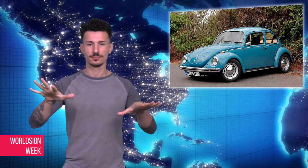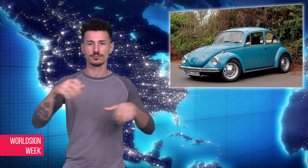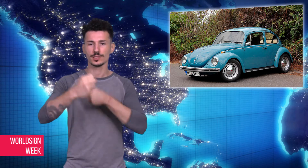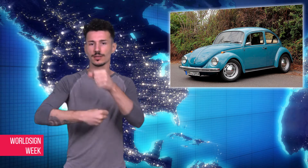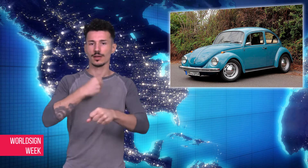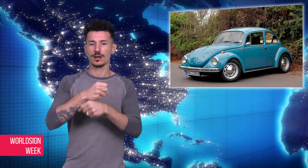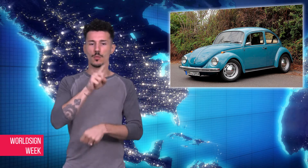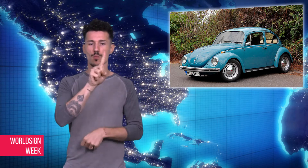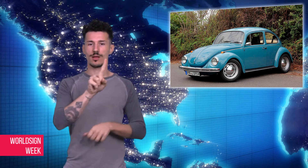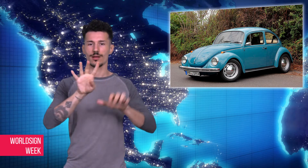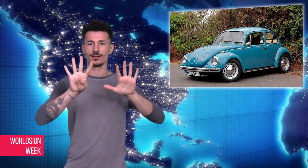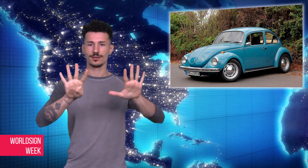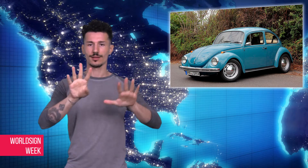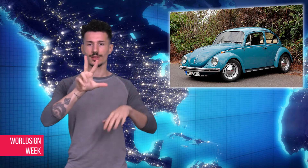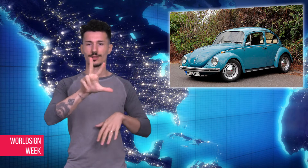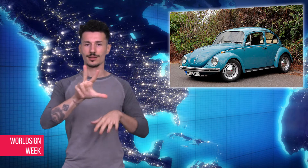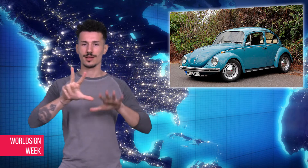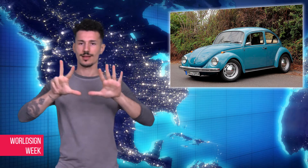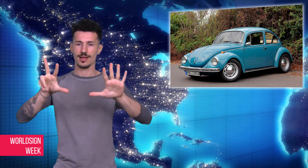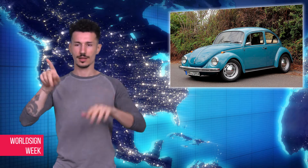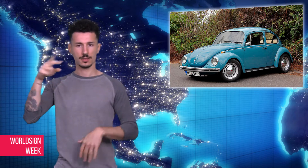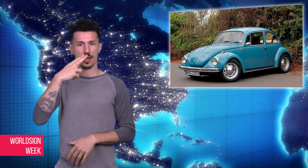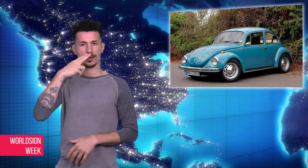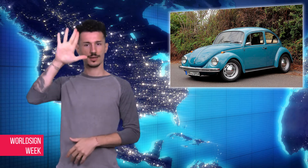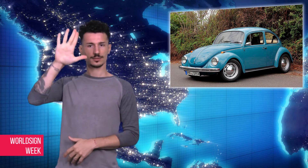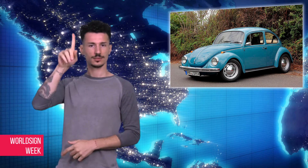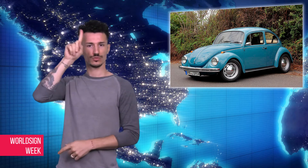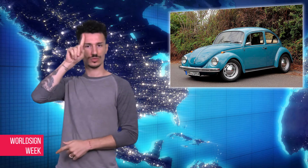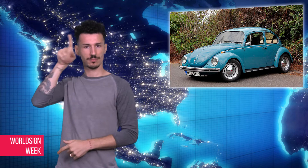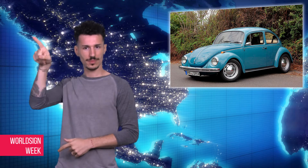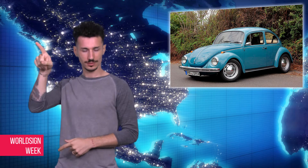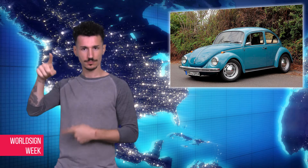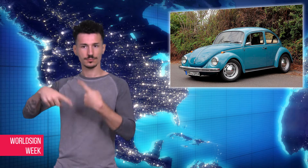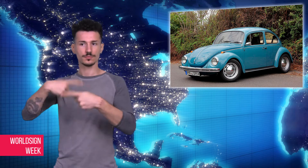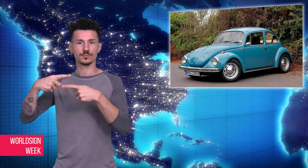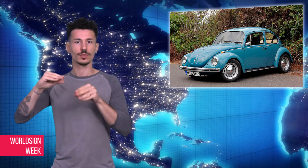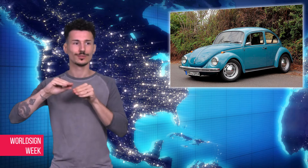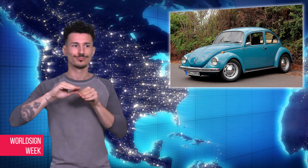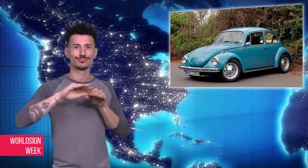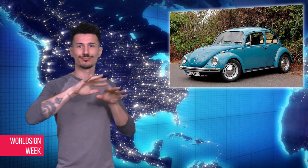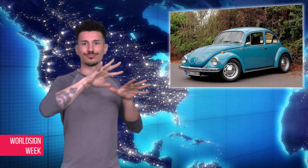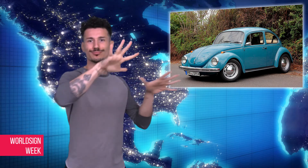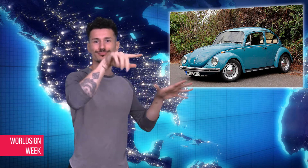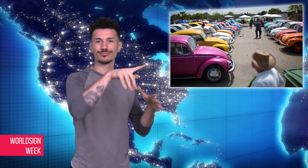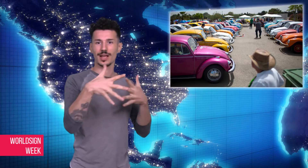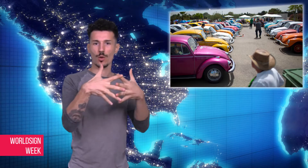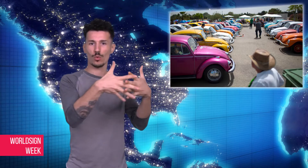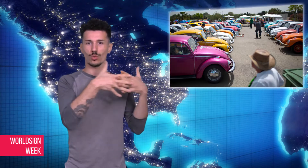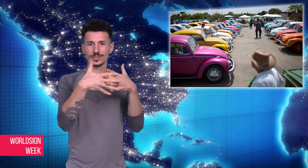and came to the United States in 1949,